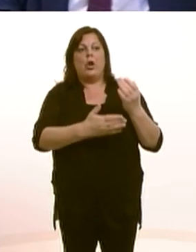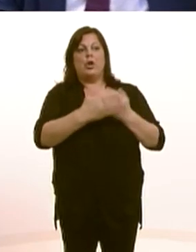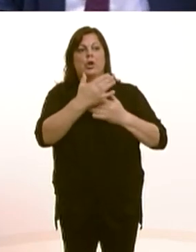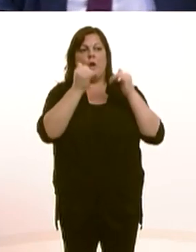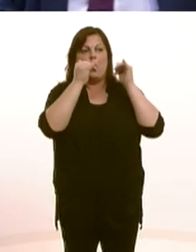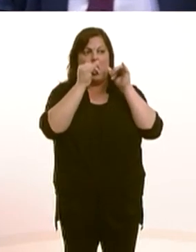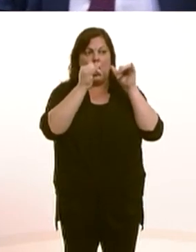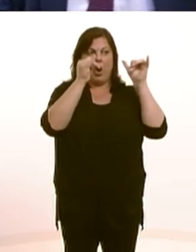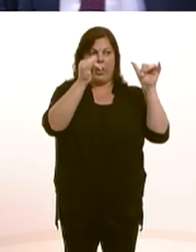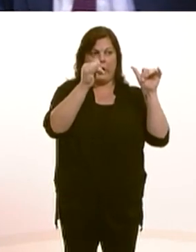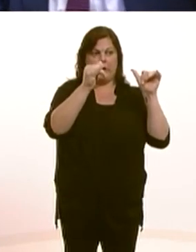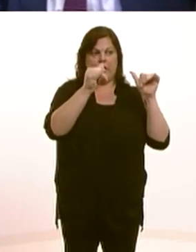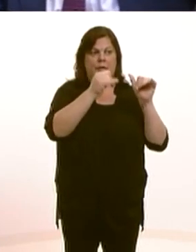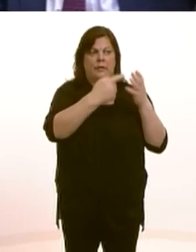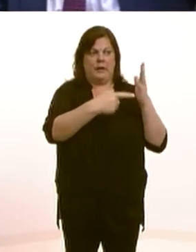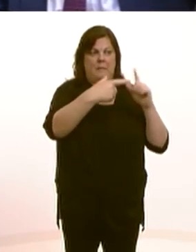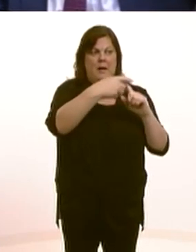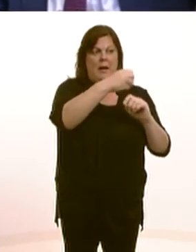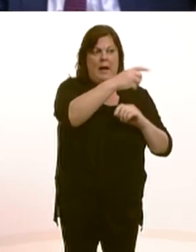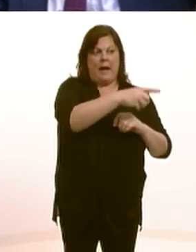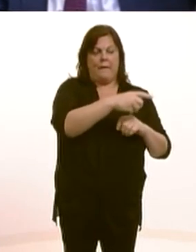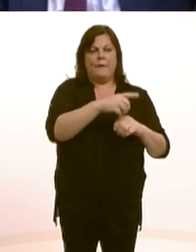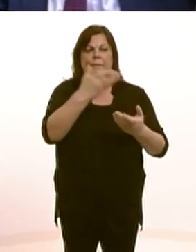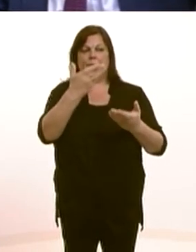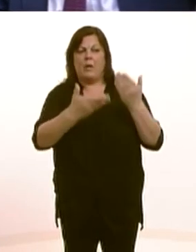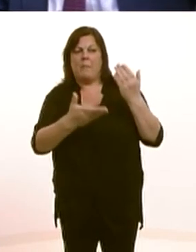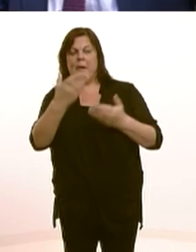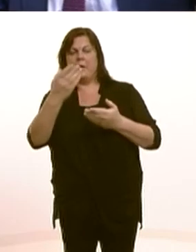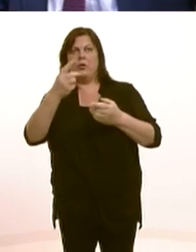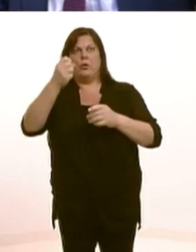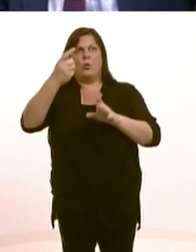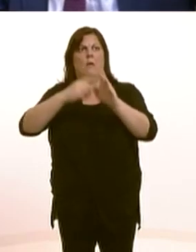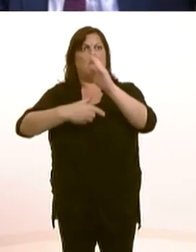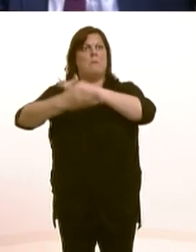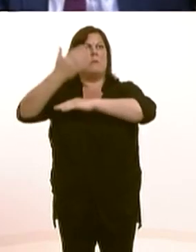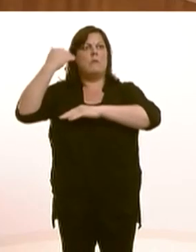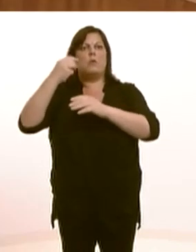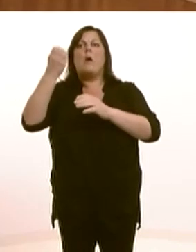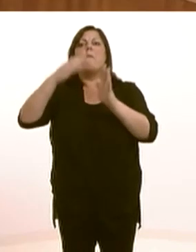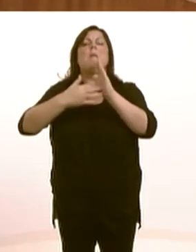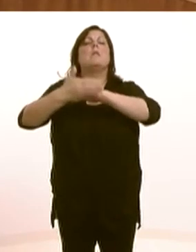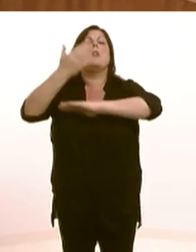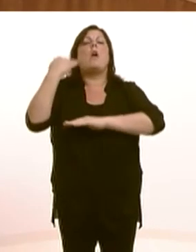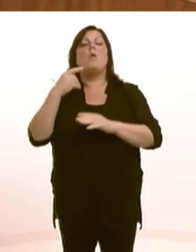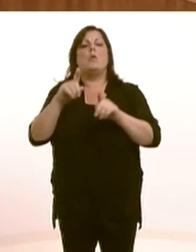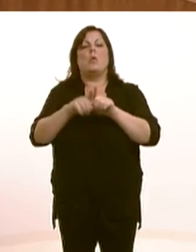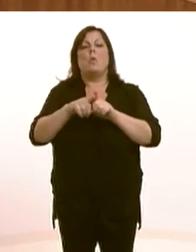reported in Wales, compared with 884 in the previous 12 months. Thatís a decrease of 16 per cent. Janet Finch-Saunders: Thank you, First Minister.